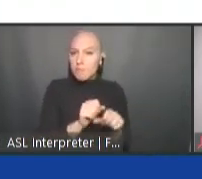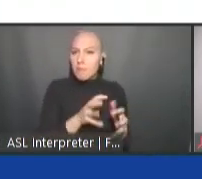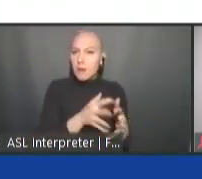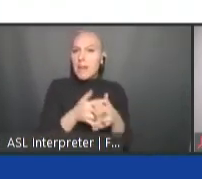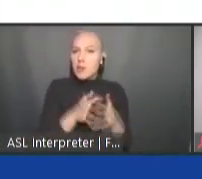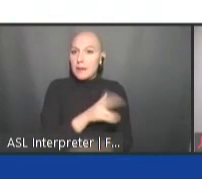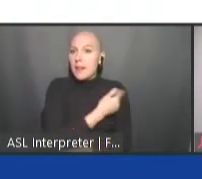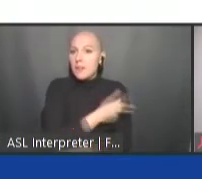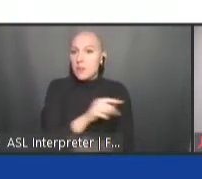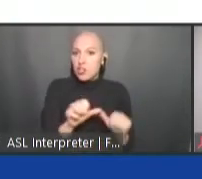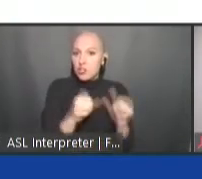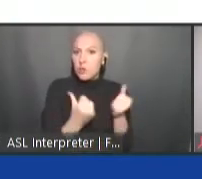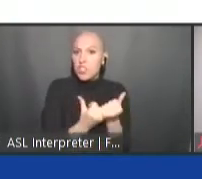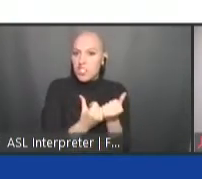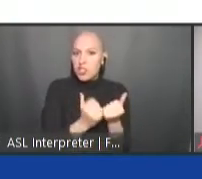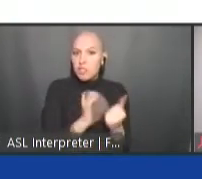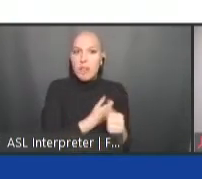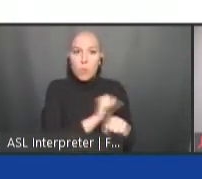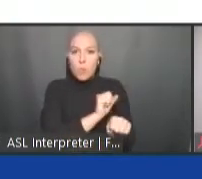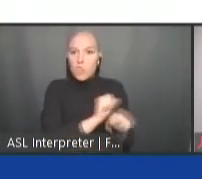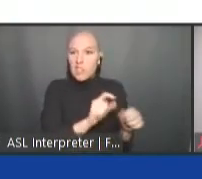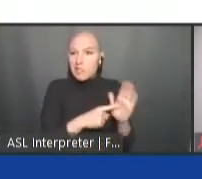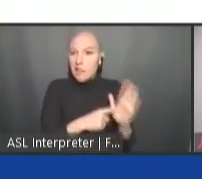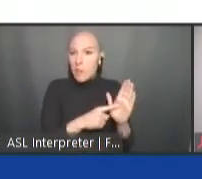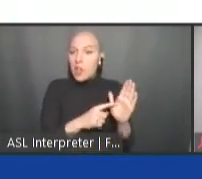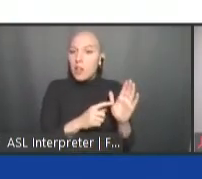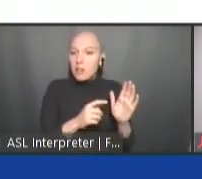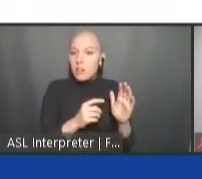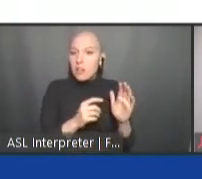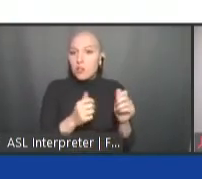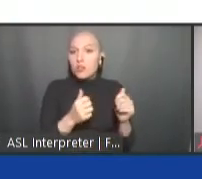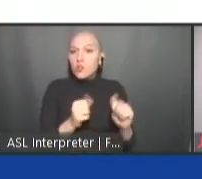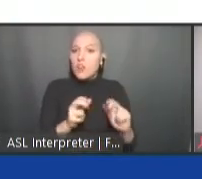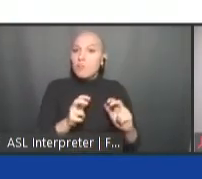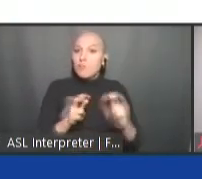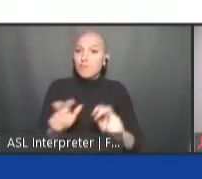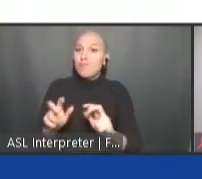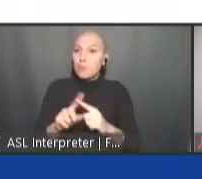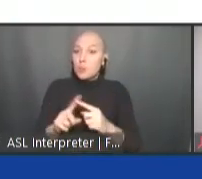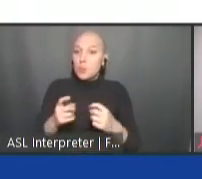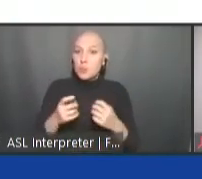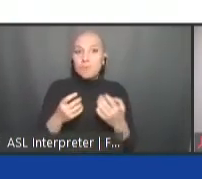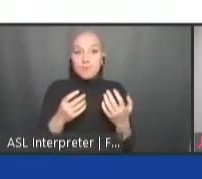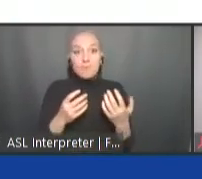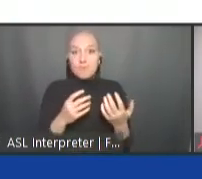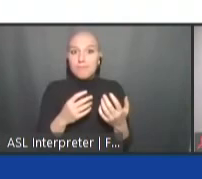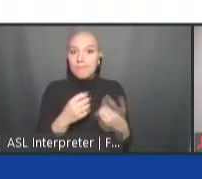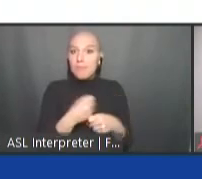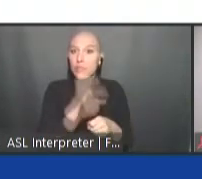has been undertaking to contribute to the effort of getting America vaccinated. You know, we've